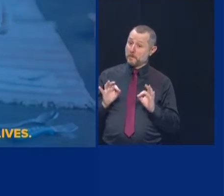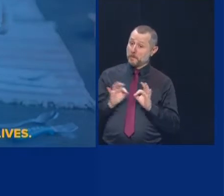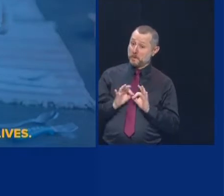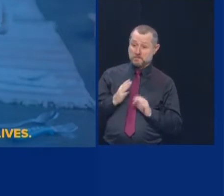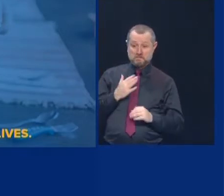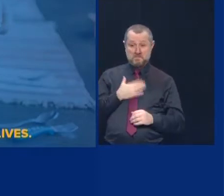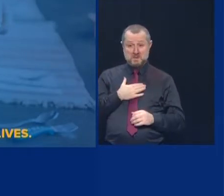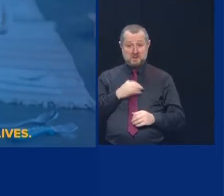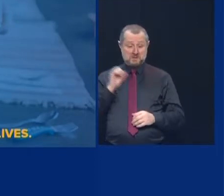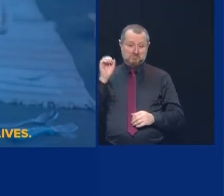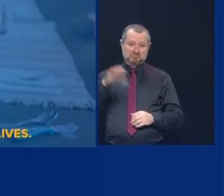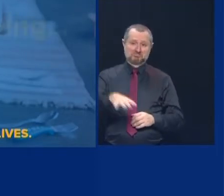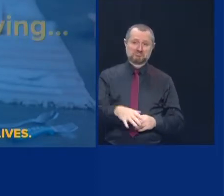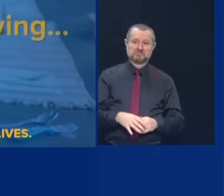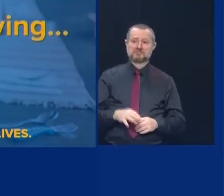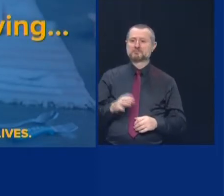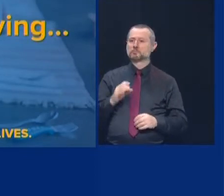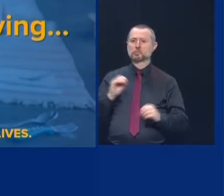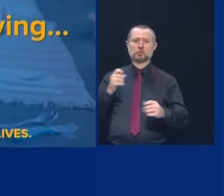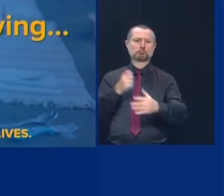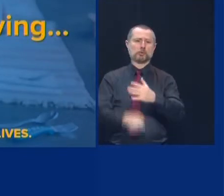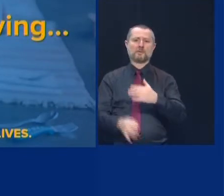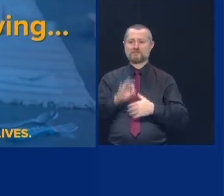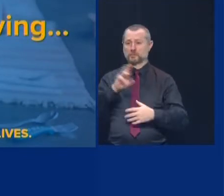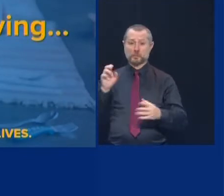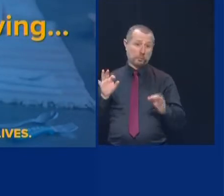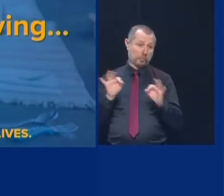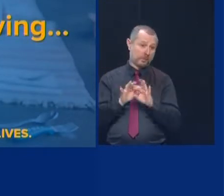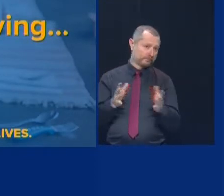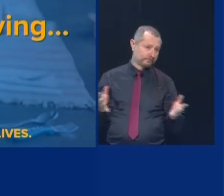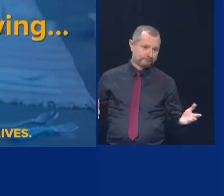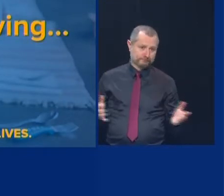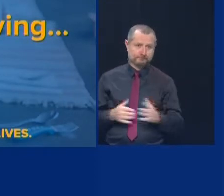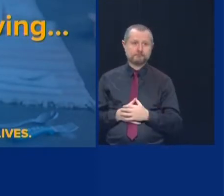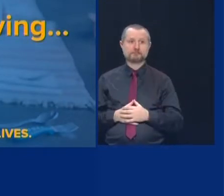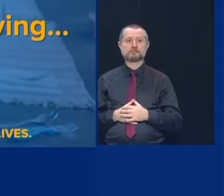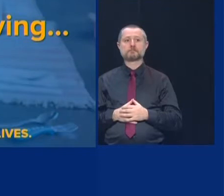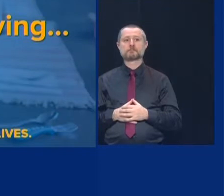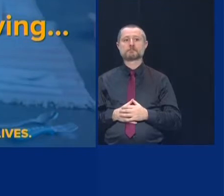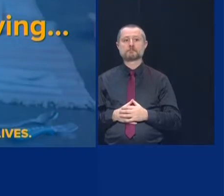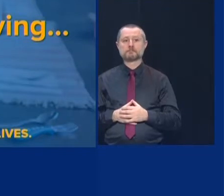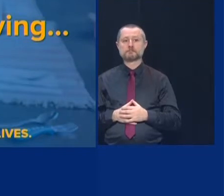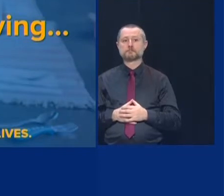THANKSGIVING. THIS IS MY PERSONAL OPINION SO IT'S WORTH WHAT YOU PAY FOR IT.